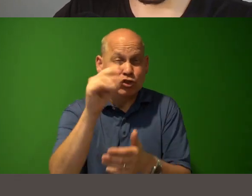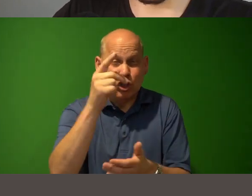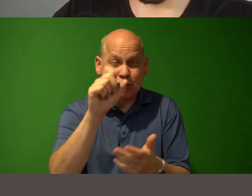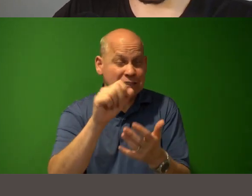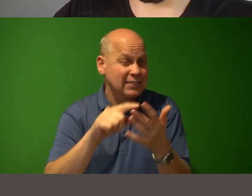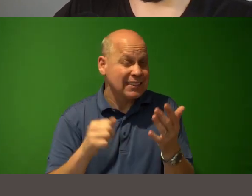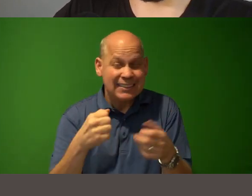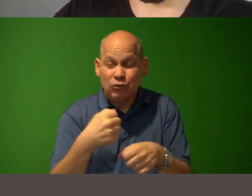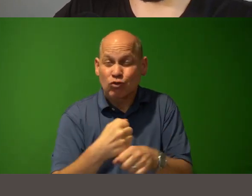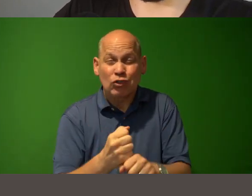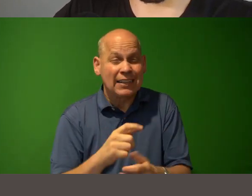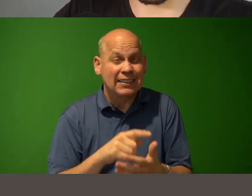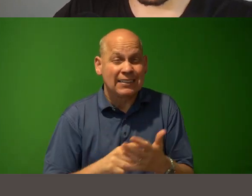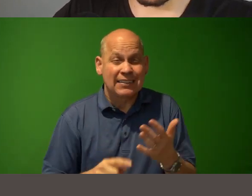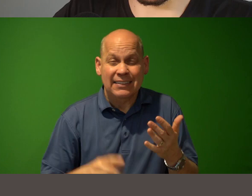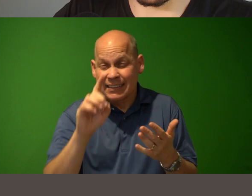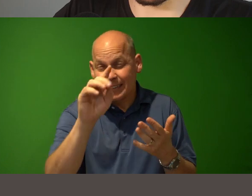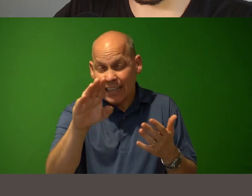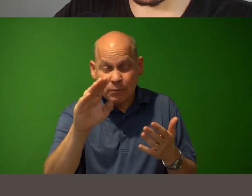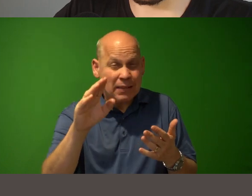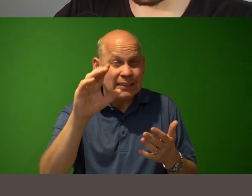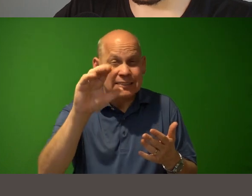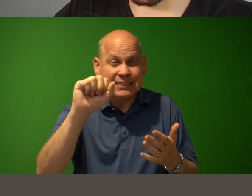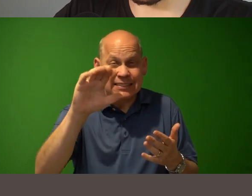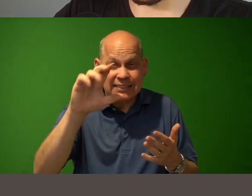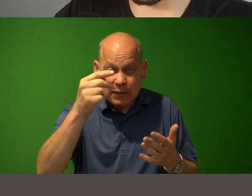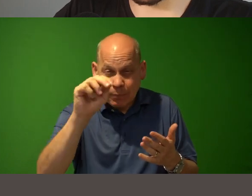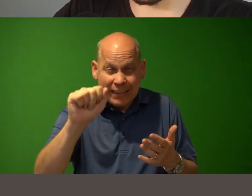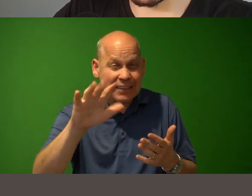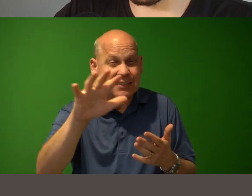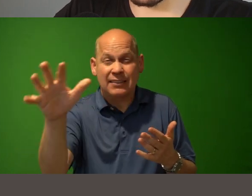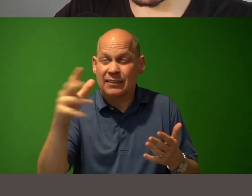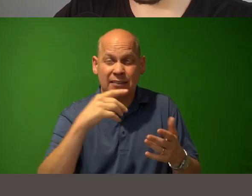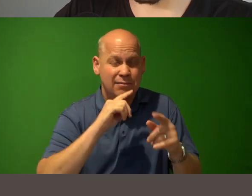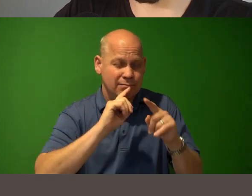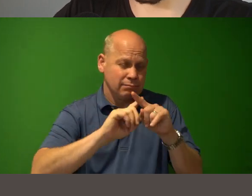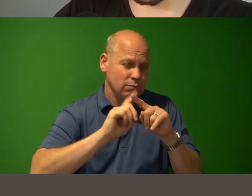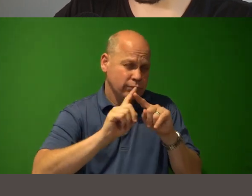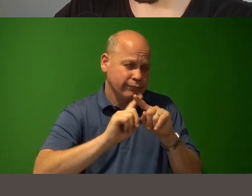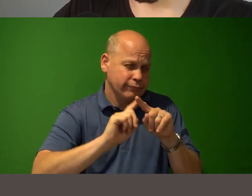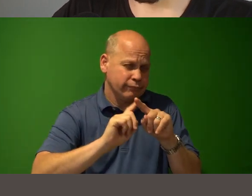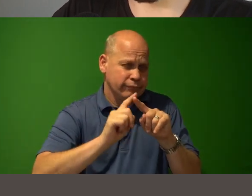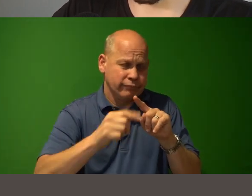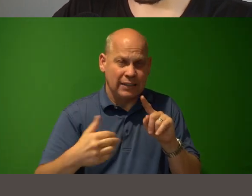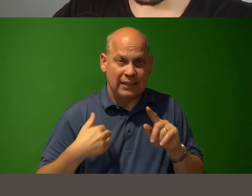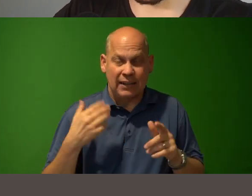It can create a database schema, you can do all sorts of state diagrams it does a lot. So it has these